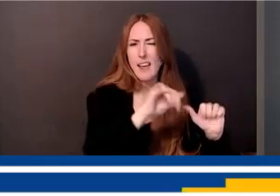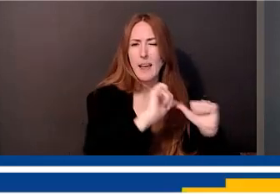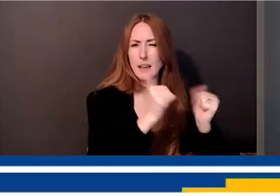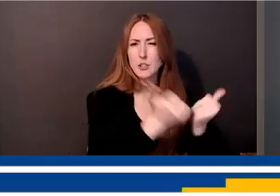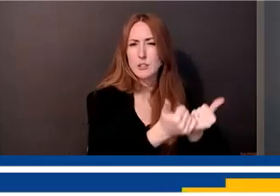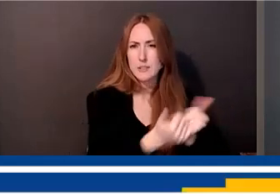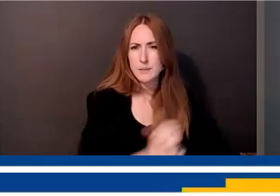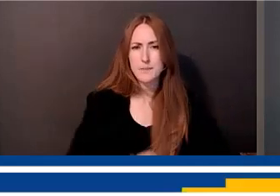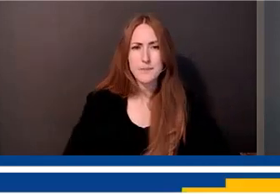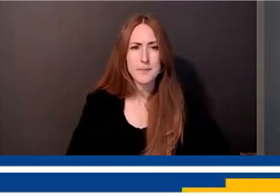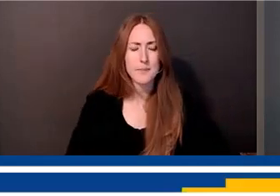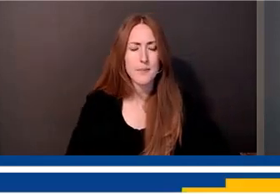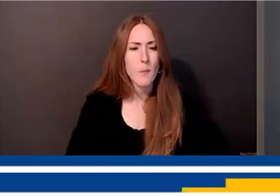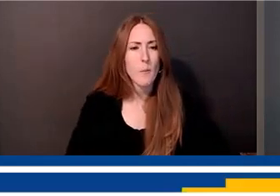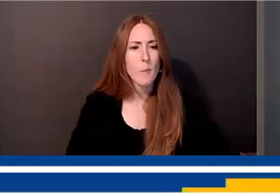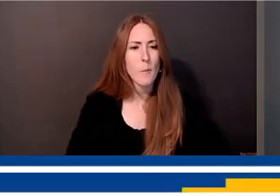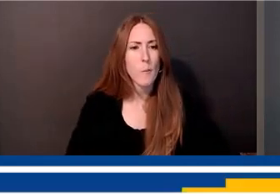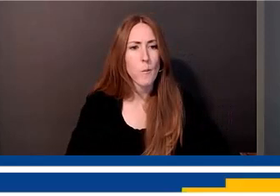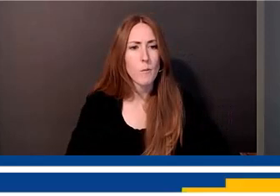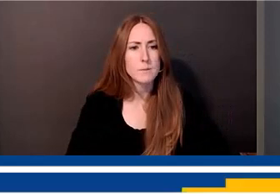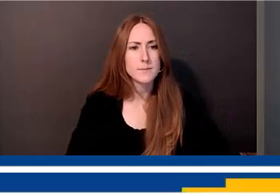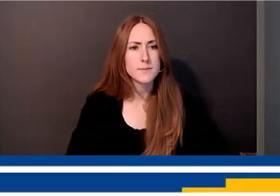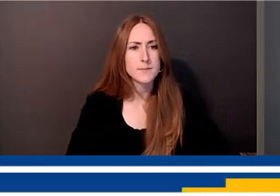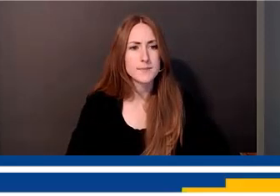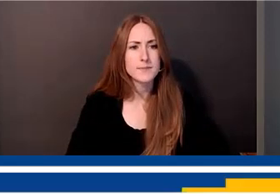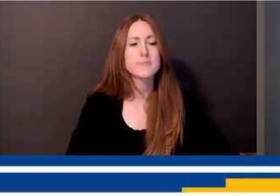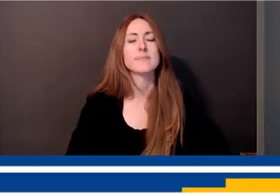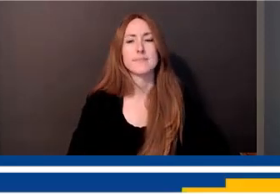In addition, we started sending routine updates.